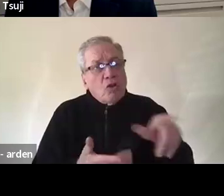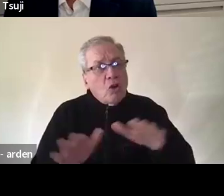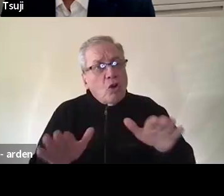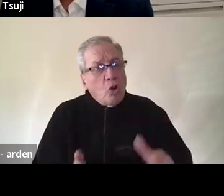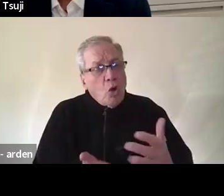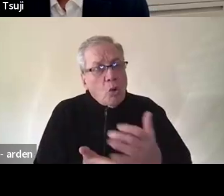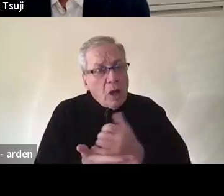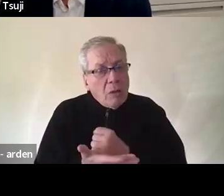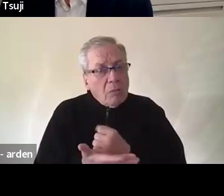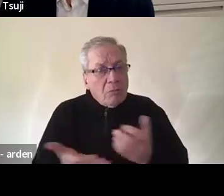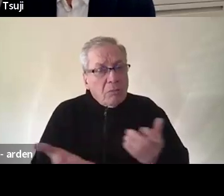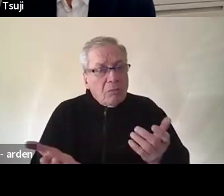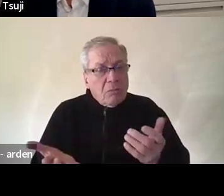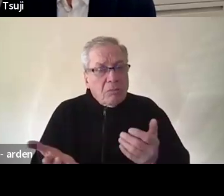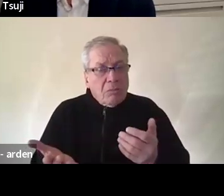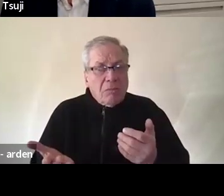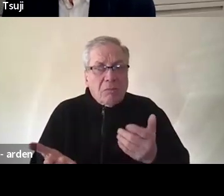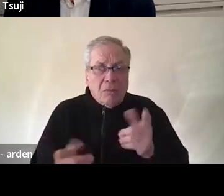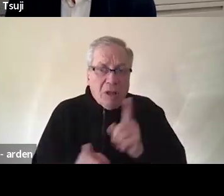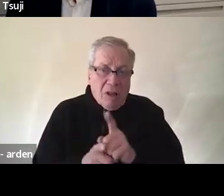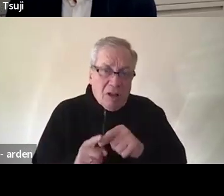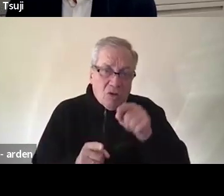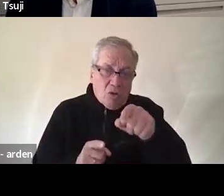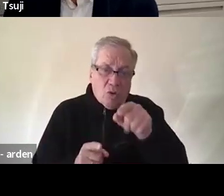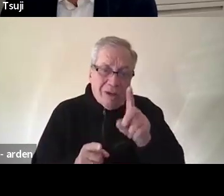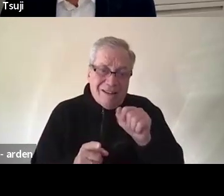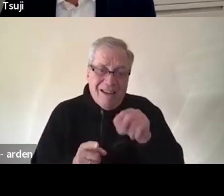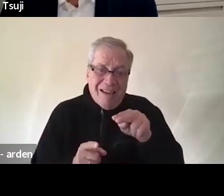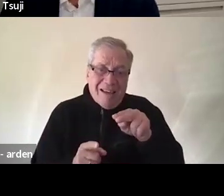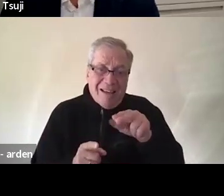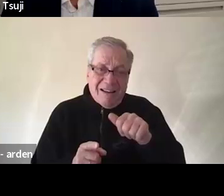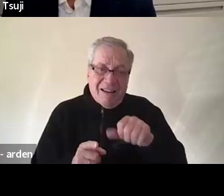And to Diana's point, it is what the institutional policy defines as low income,